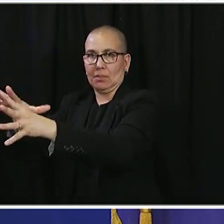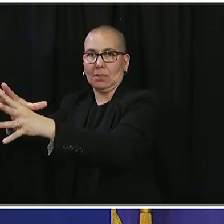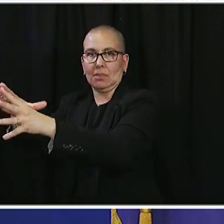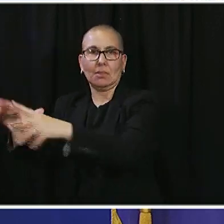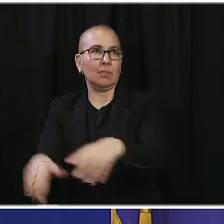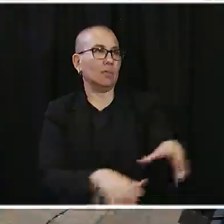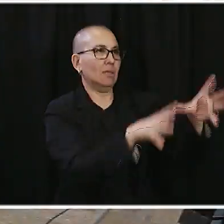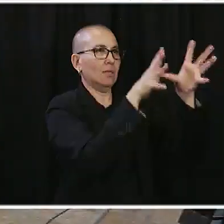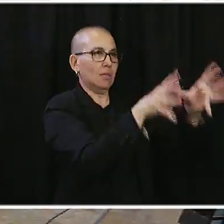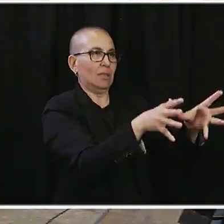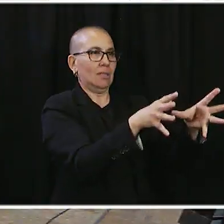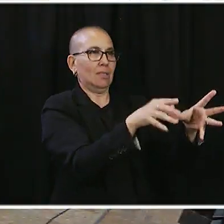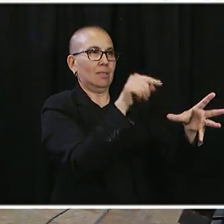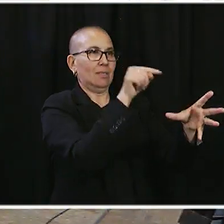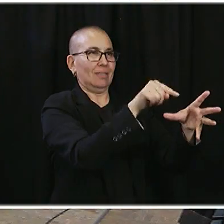THESE ARE TWO LITTLE MORE CHALLENGING.